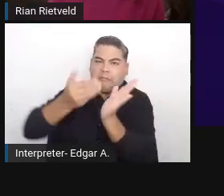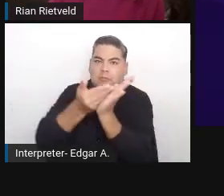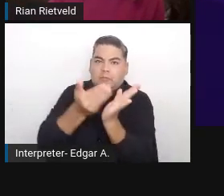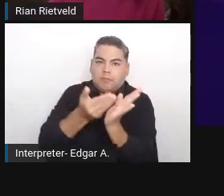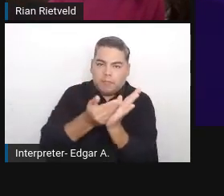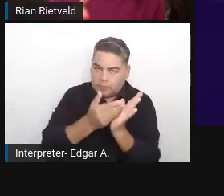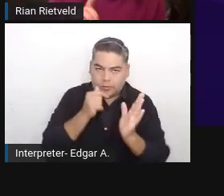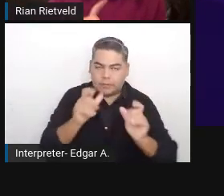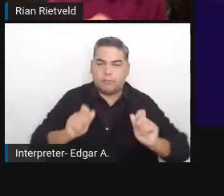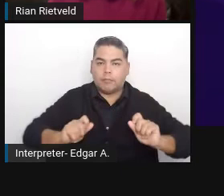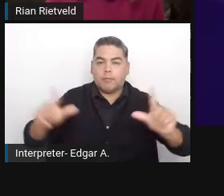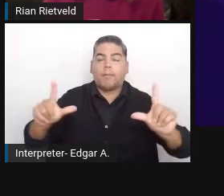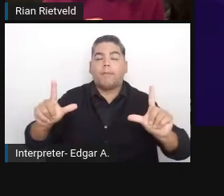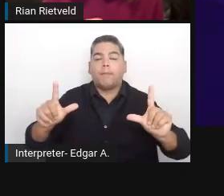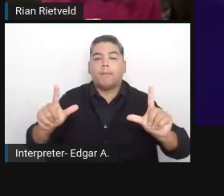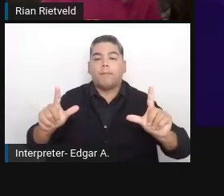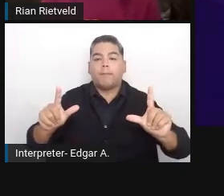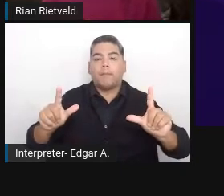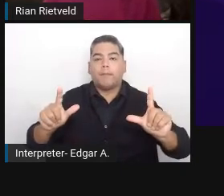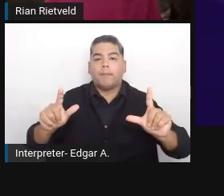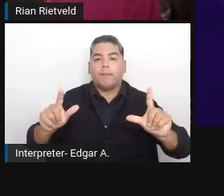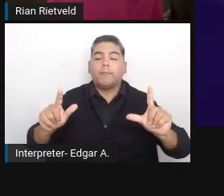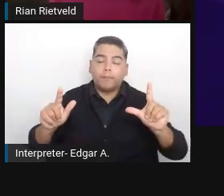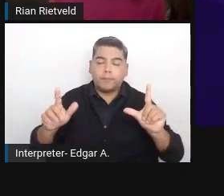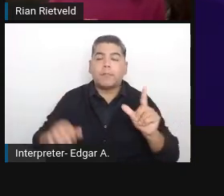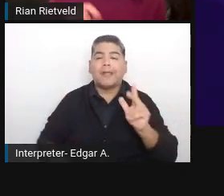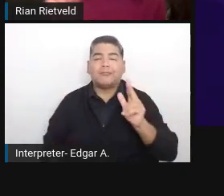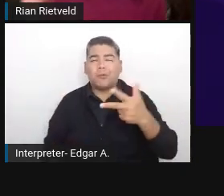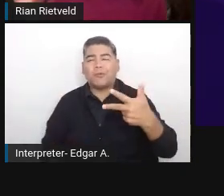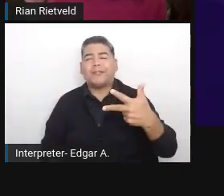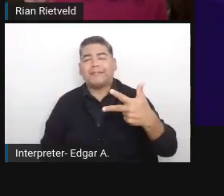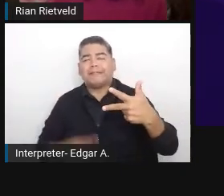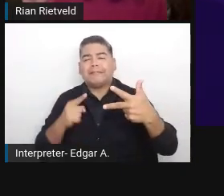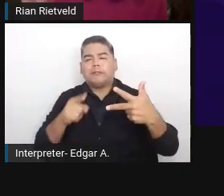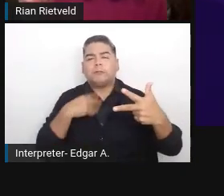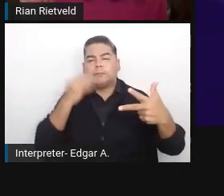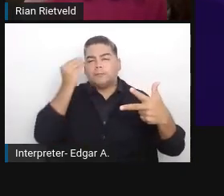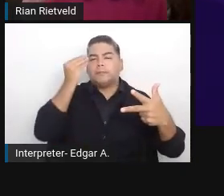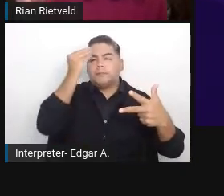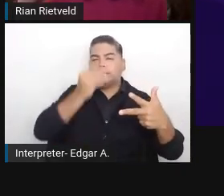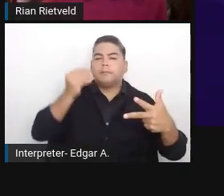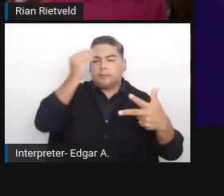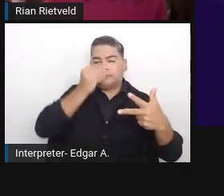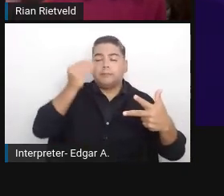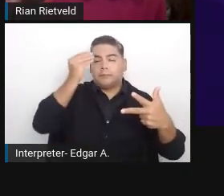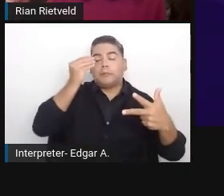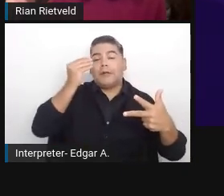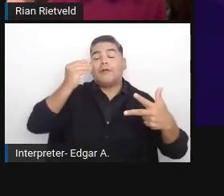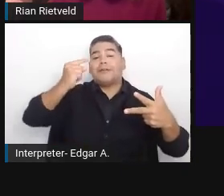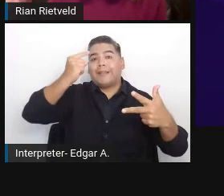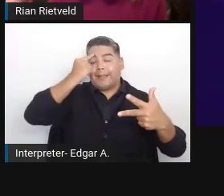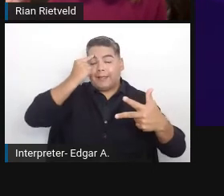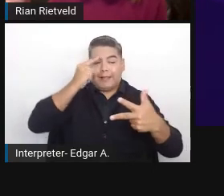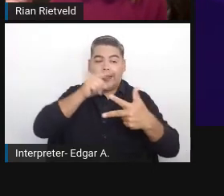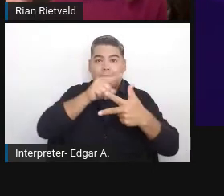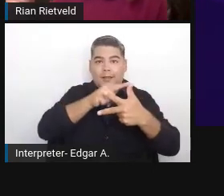There are three items you need to keep in mind, and I'll address them first and then I do a quick demo with Gravity Forms.